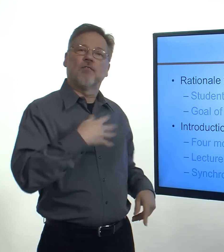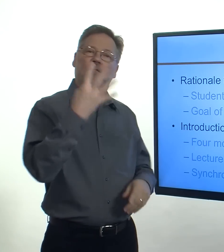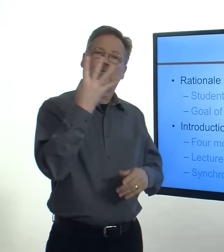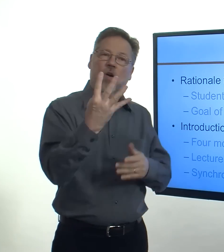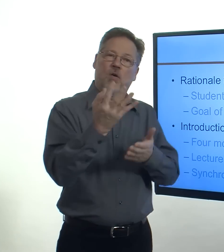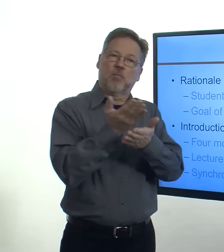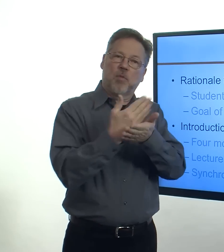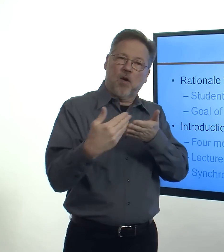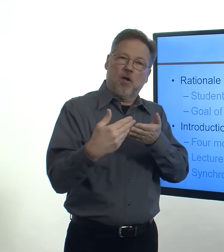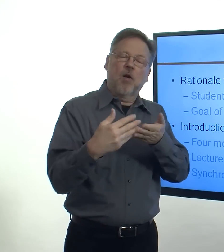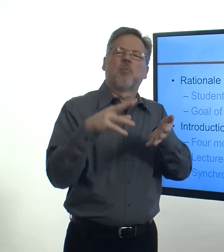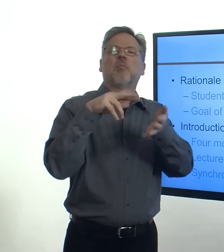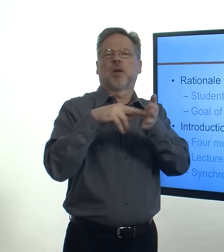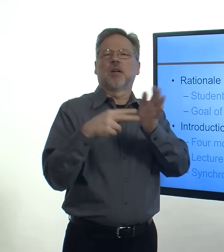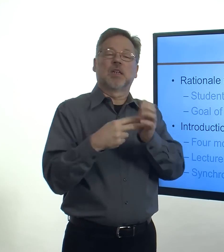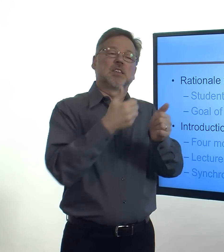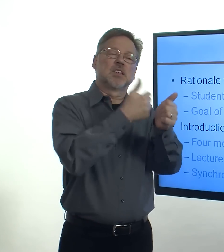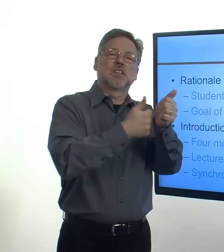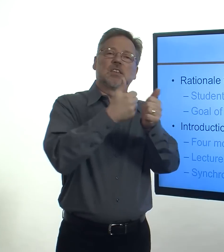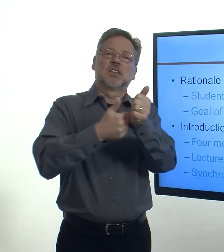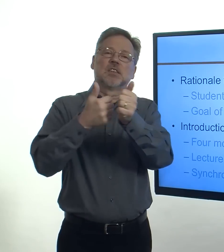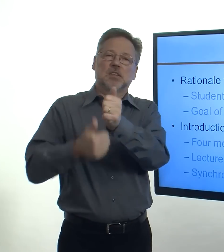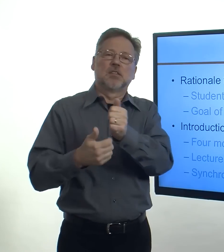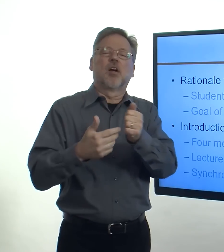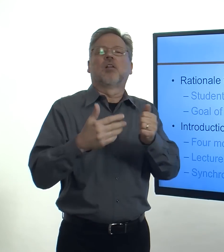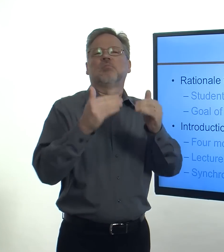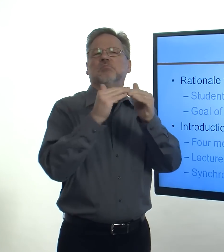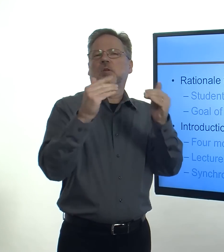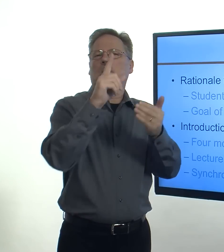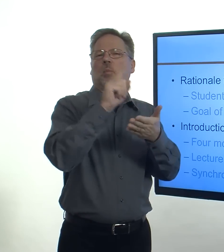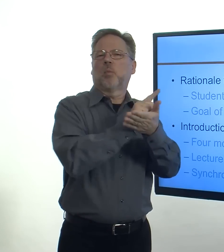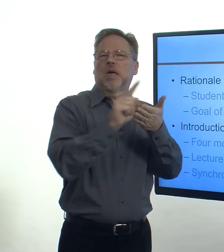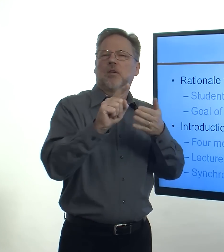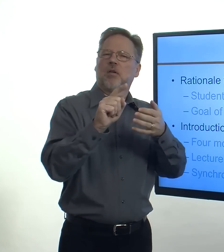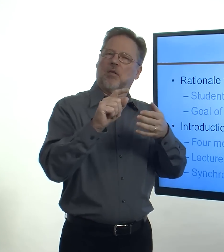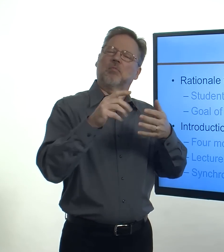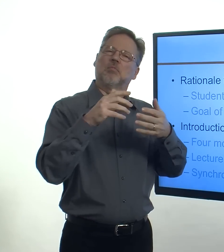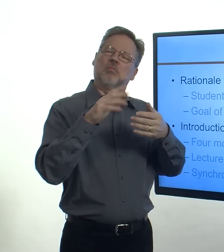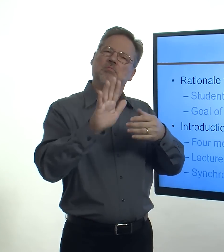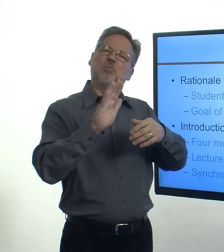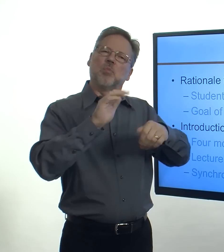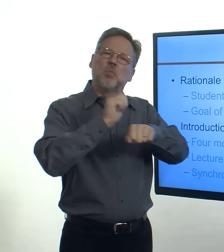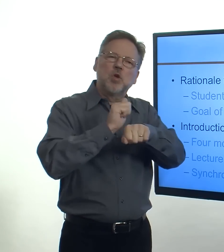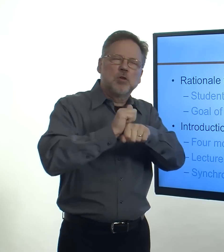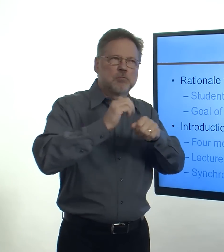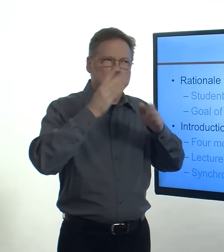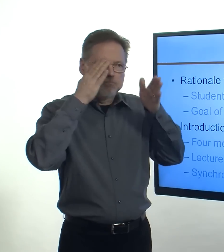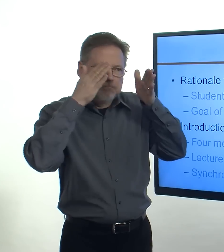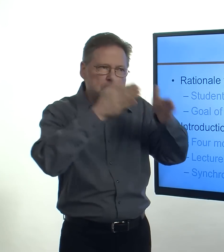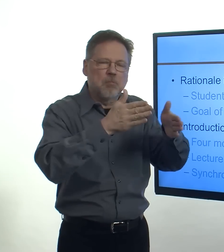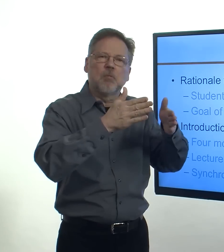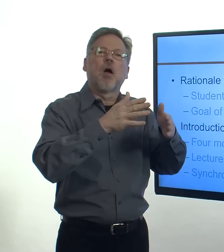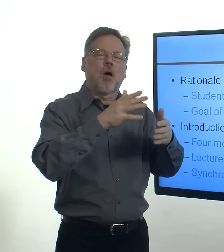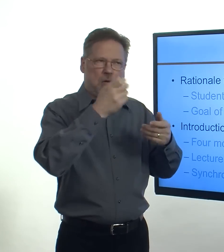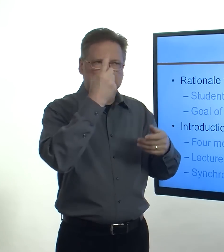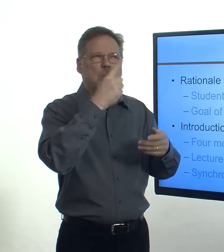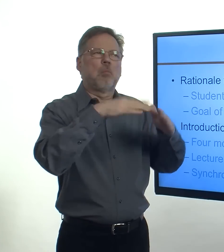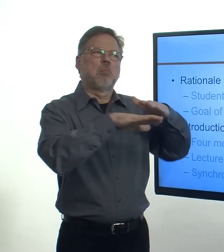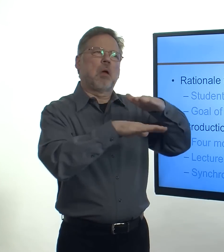is divided into four modules with each one taking about one week of your time and attention.